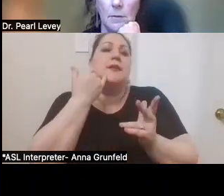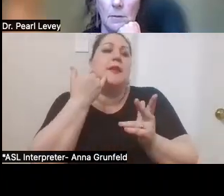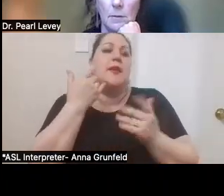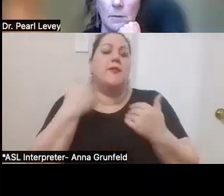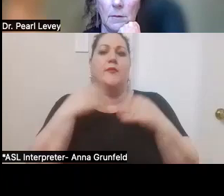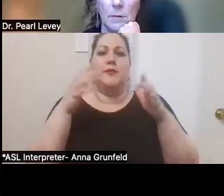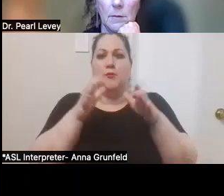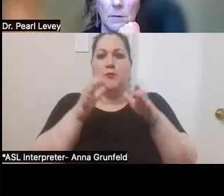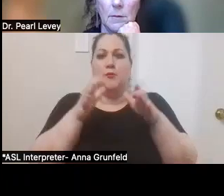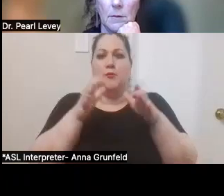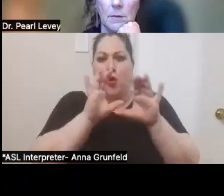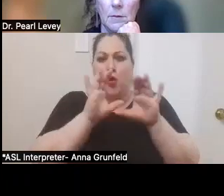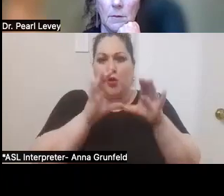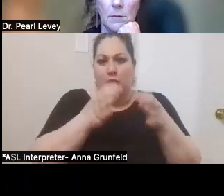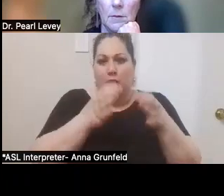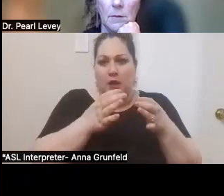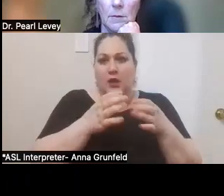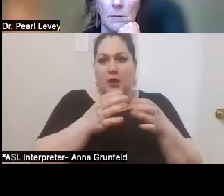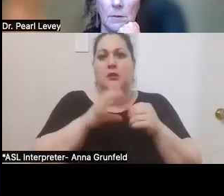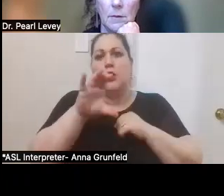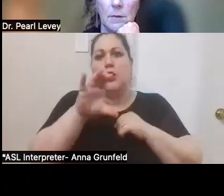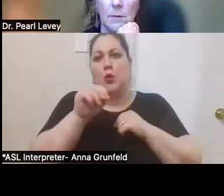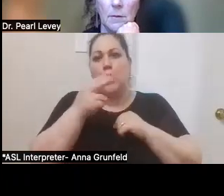you know the learners themselves who are requesting this accommodation